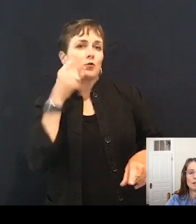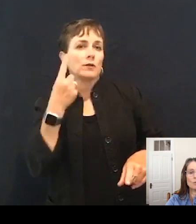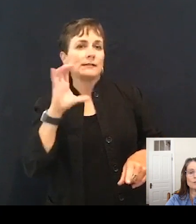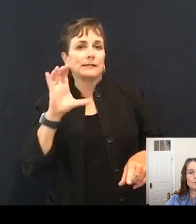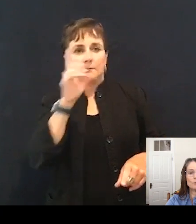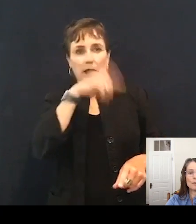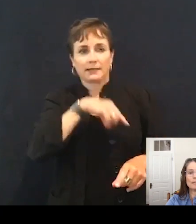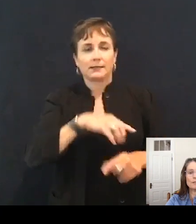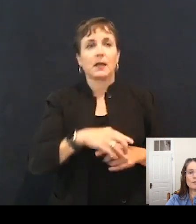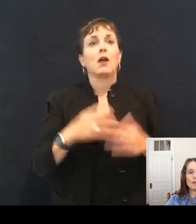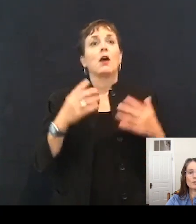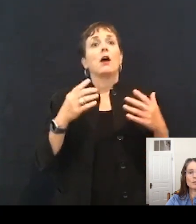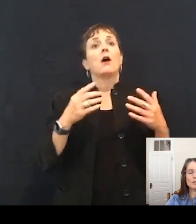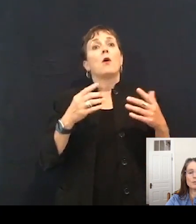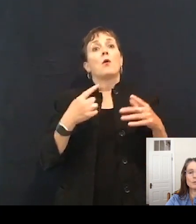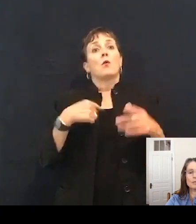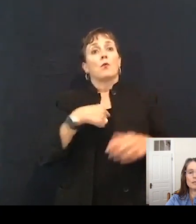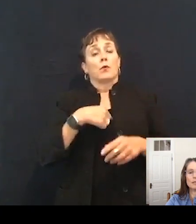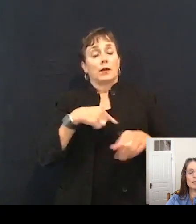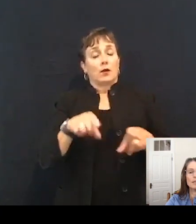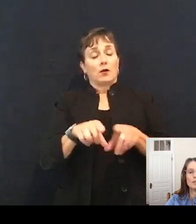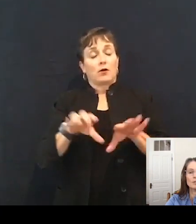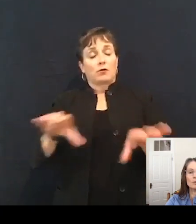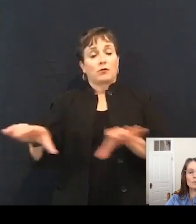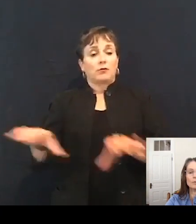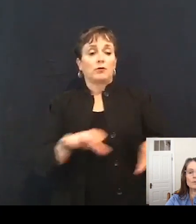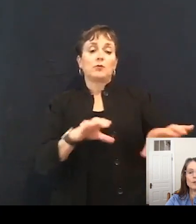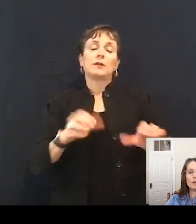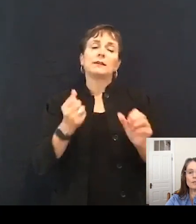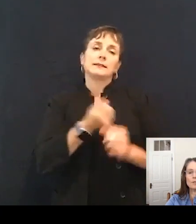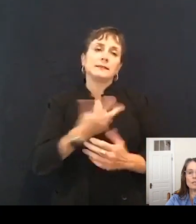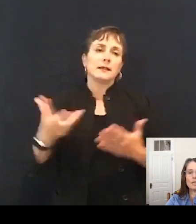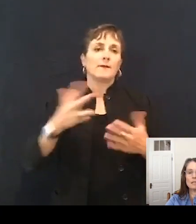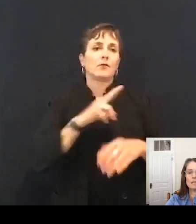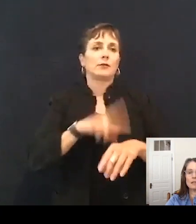A retrospective natural history study, to improve our understanding